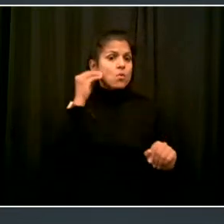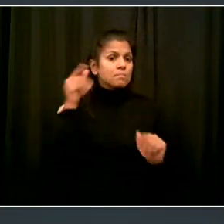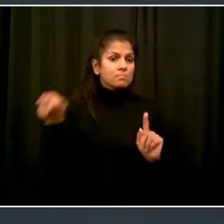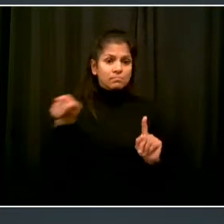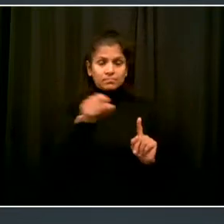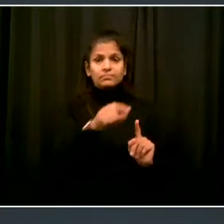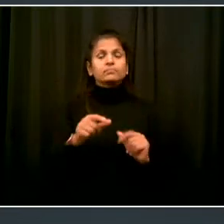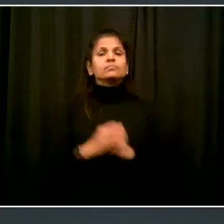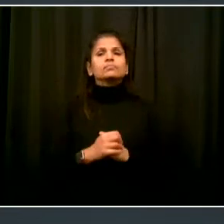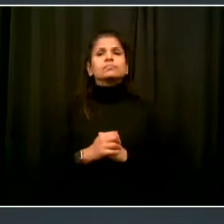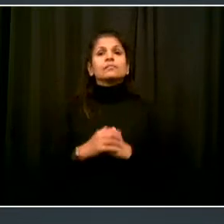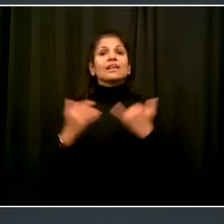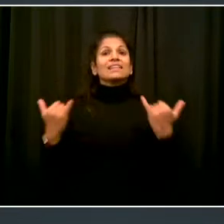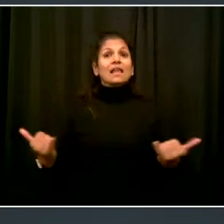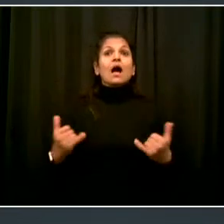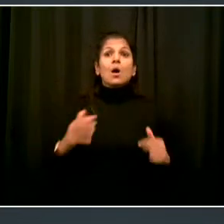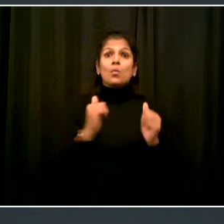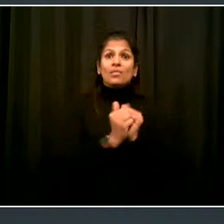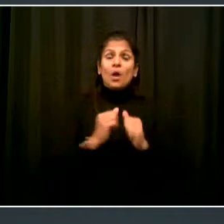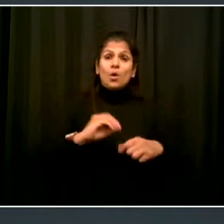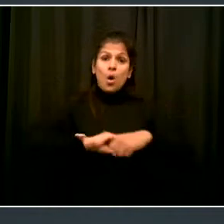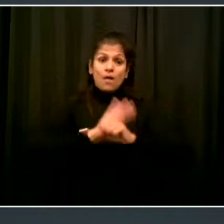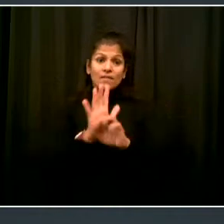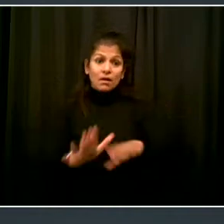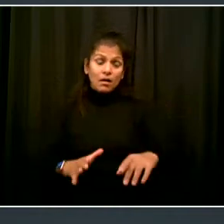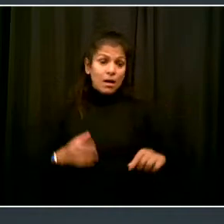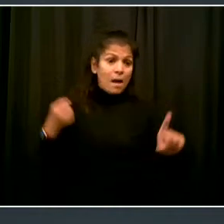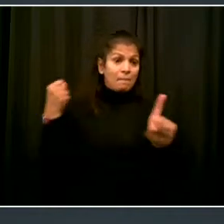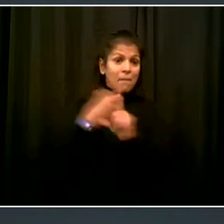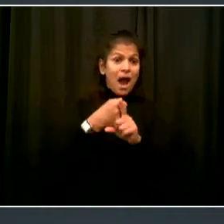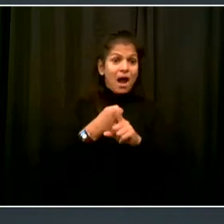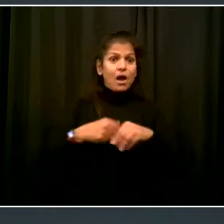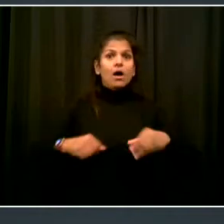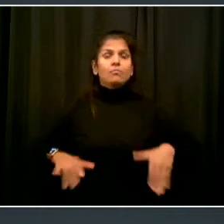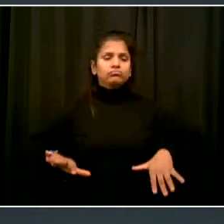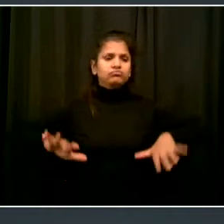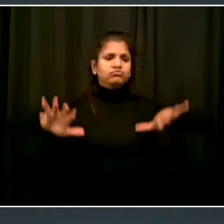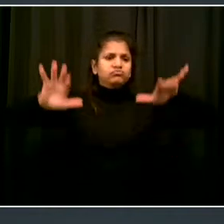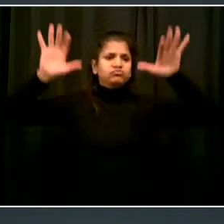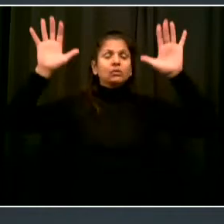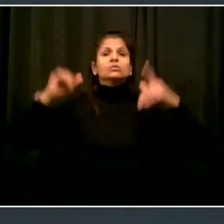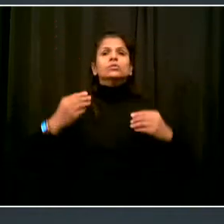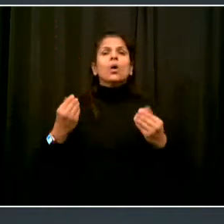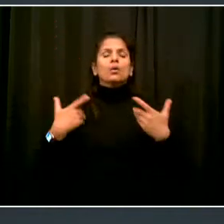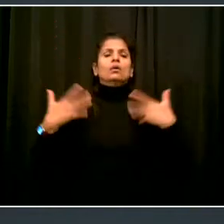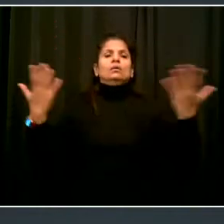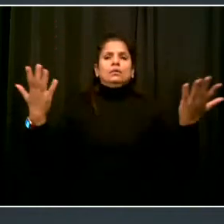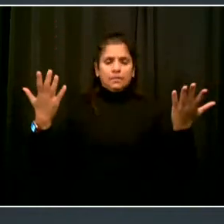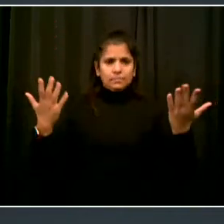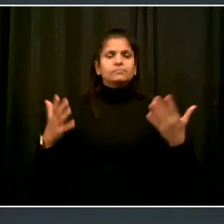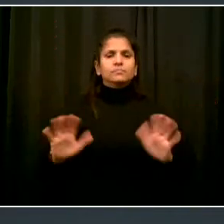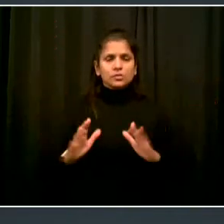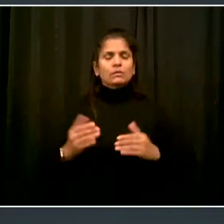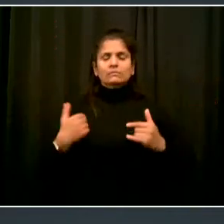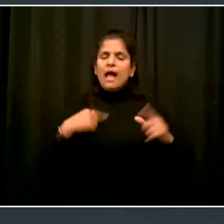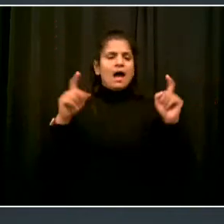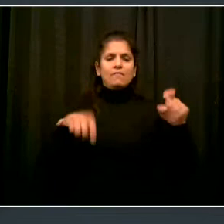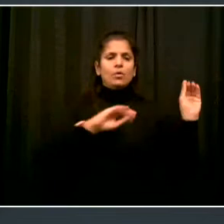ISTH VITAL TOOL. AND THE PANDEMIC HAS UNDERSCORED HOW CRITITCICIAL THS NEED IS. IT'S NEEDED FOR US TO DRAW CLOSE